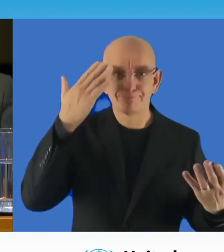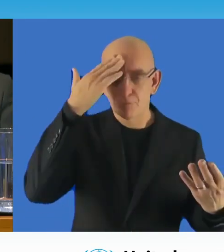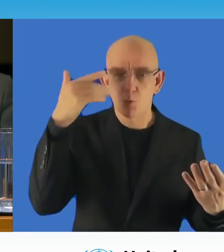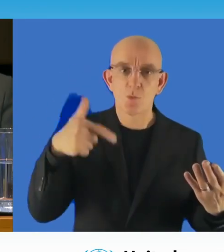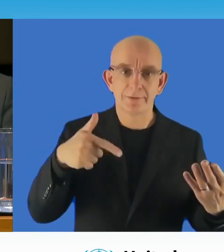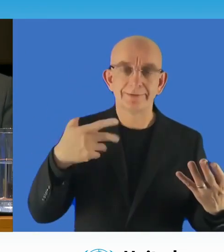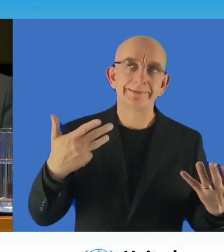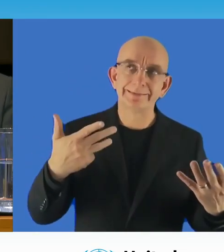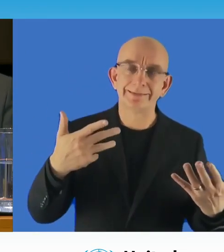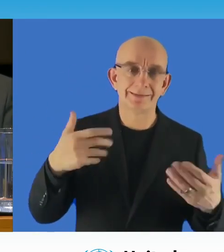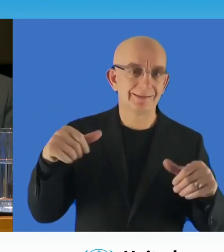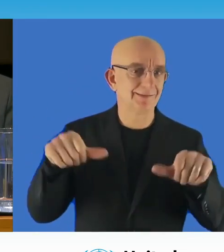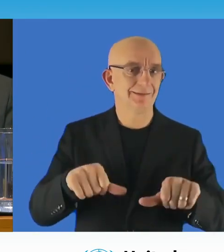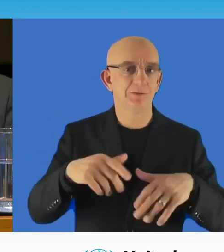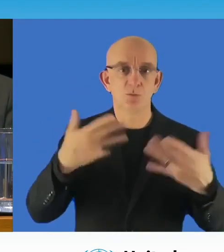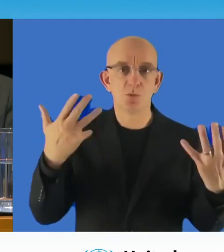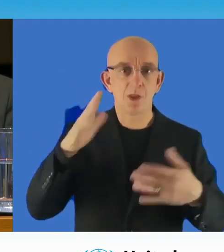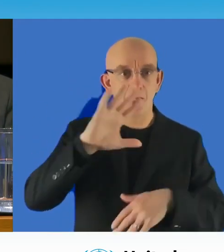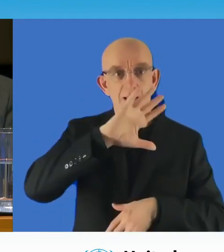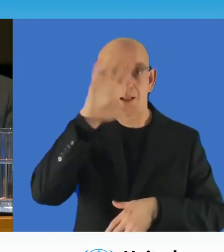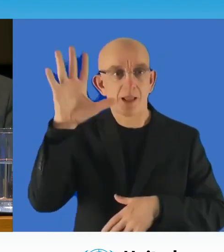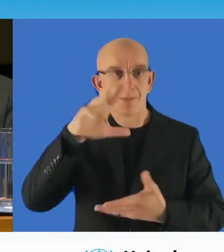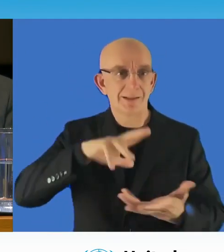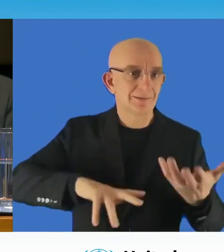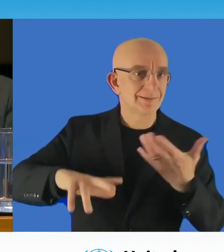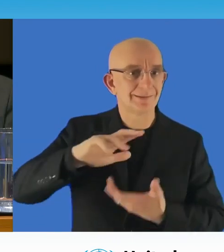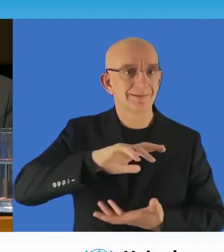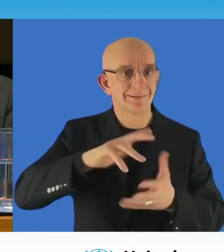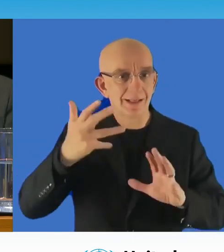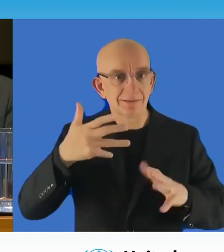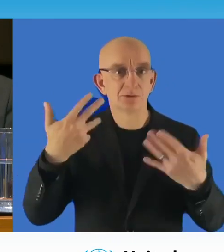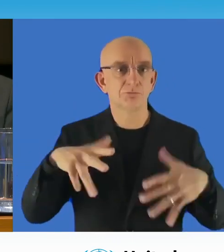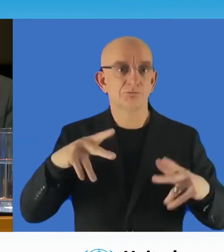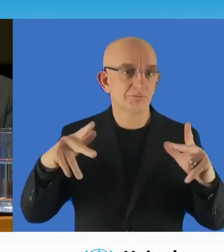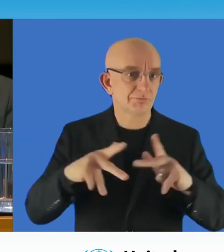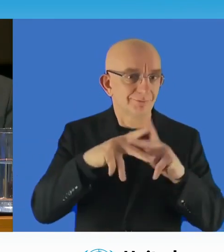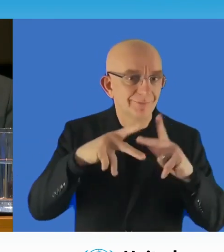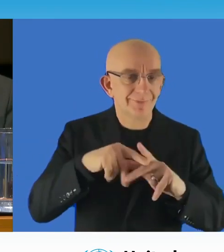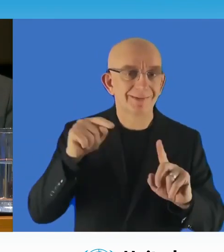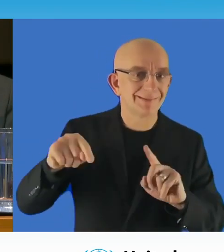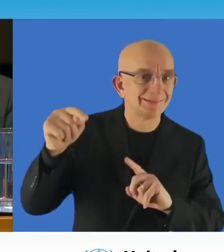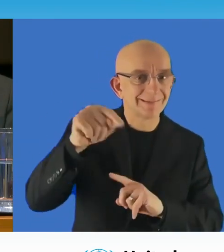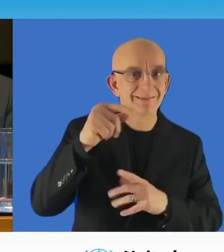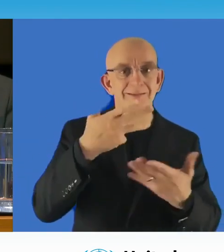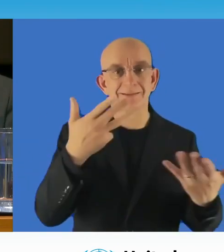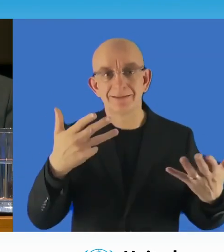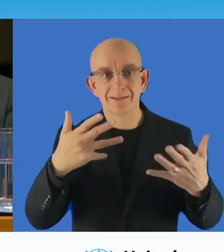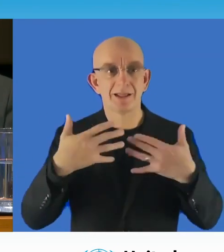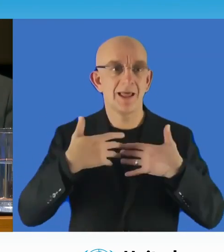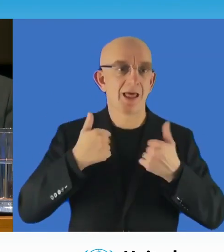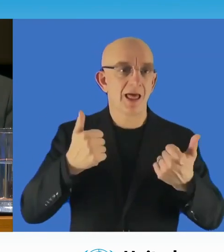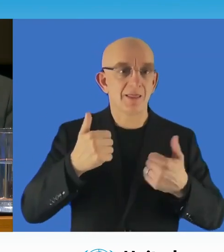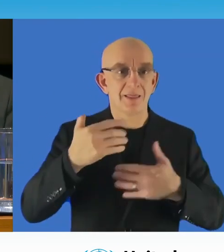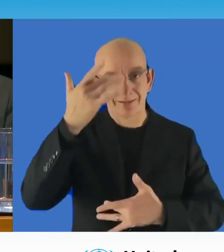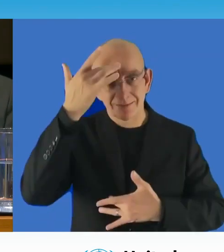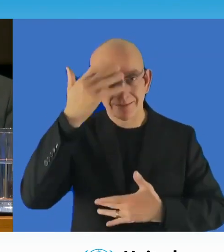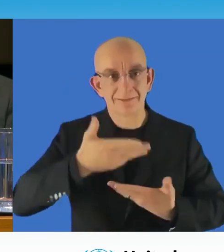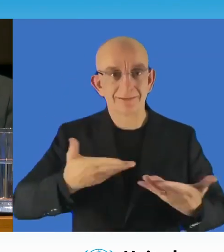pandemics of increasing severity and complexity more and more of the world's population find